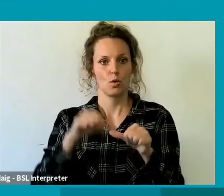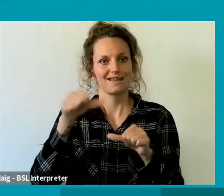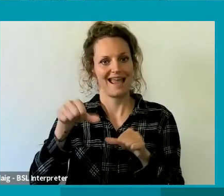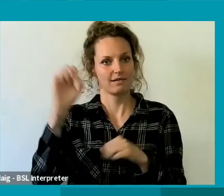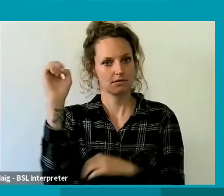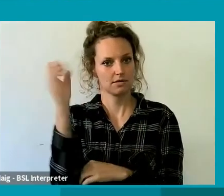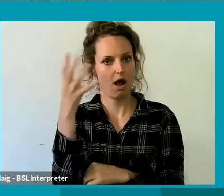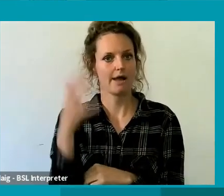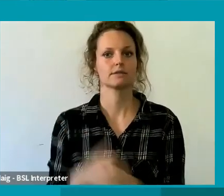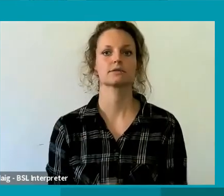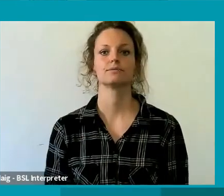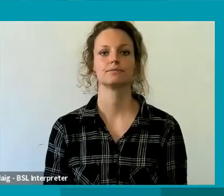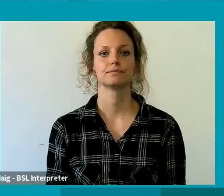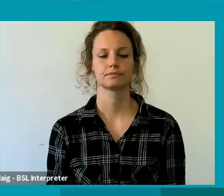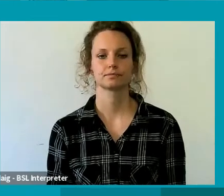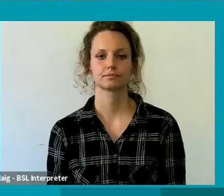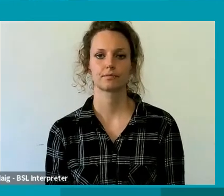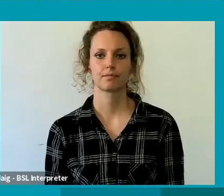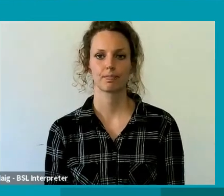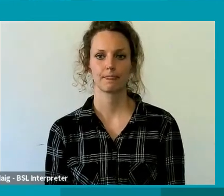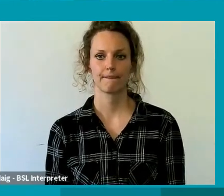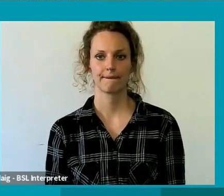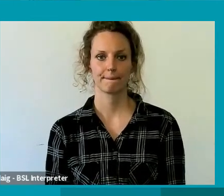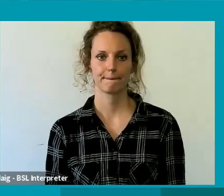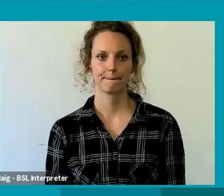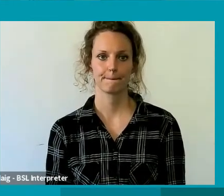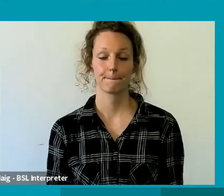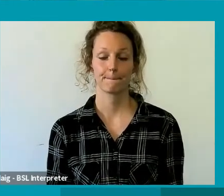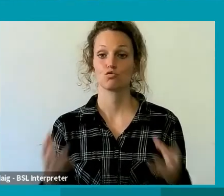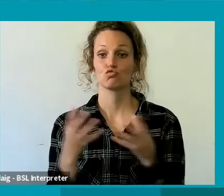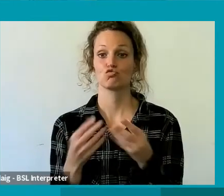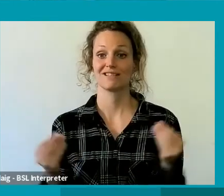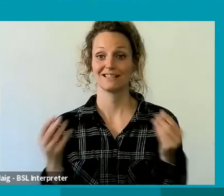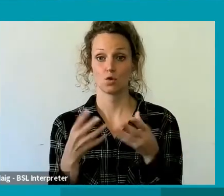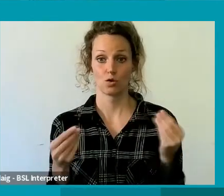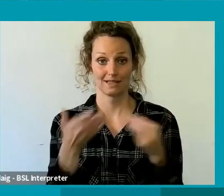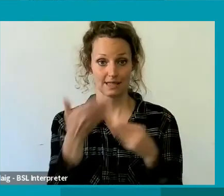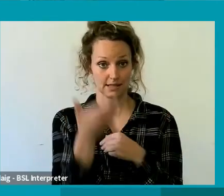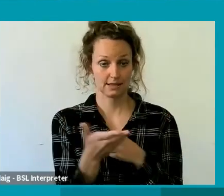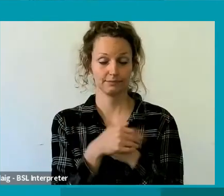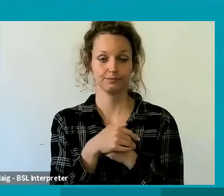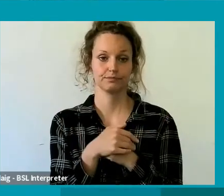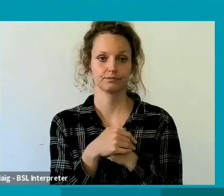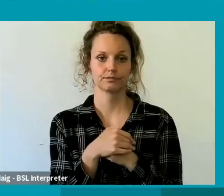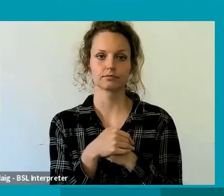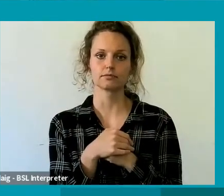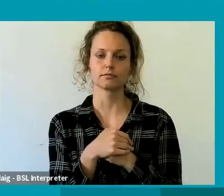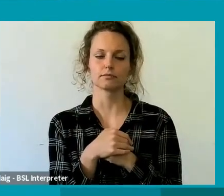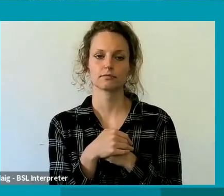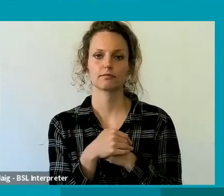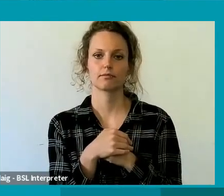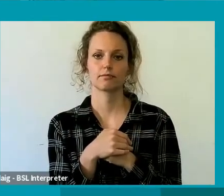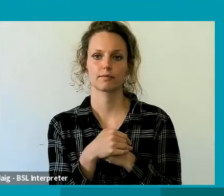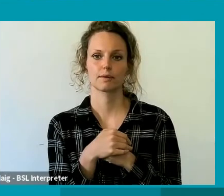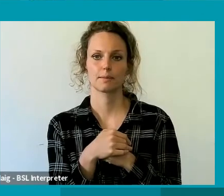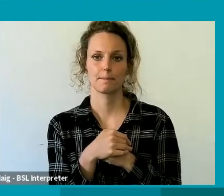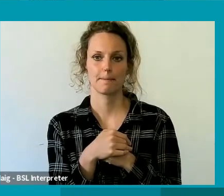OK, so this is our resource section. I wanted to draw your attention to it, but before I do I just wanted to